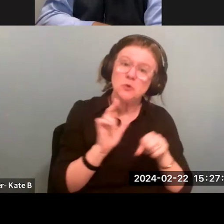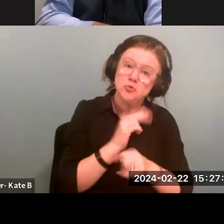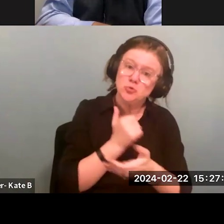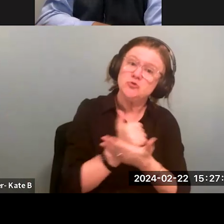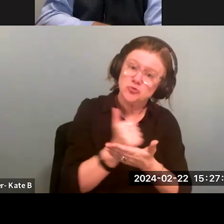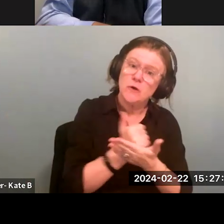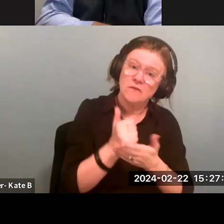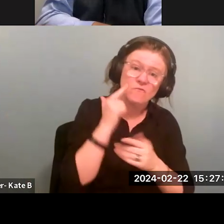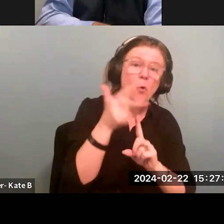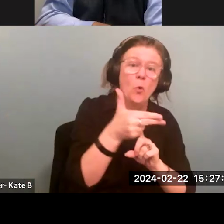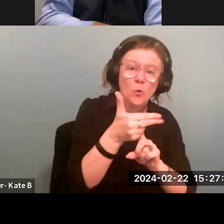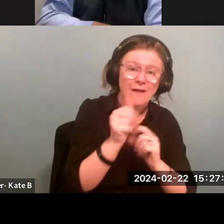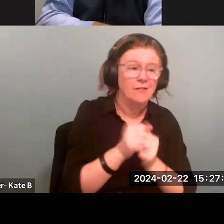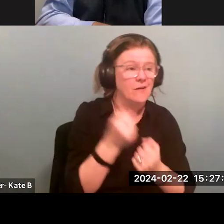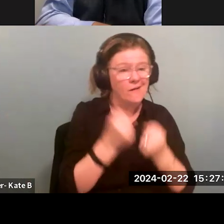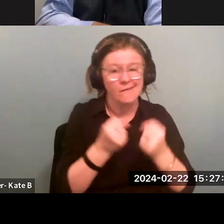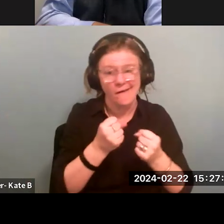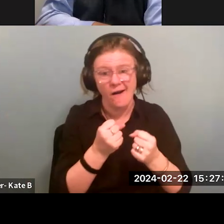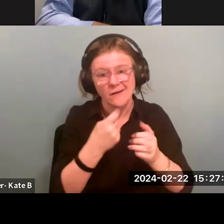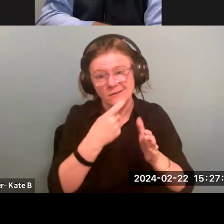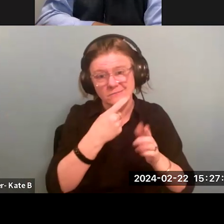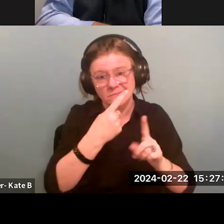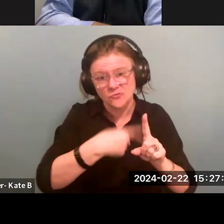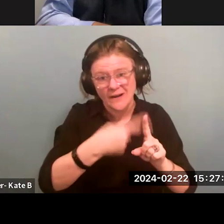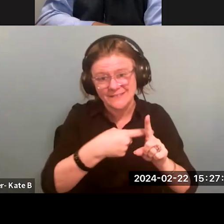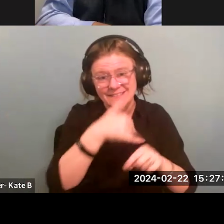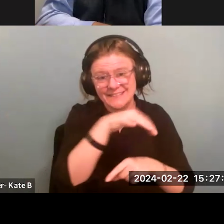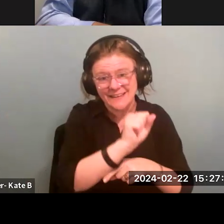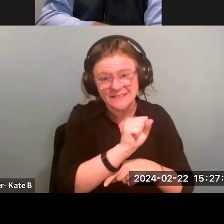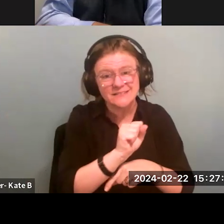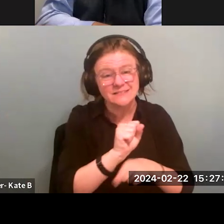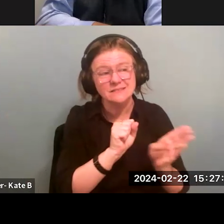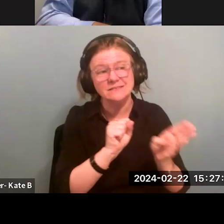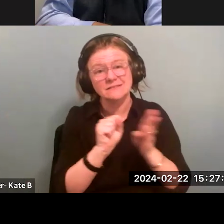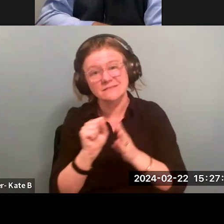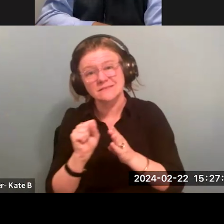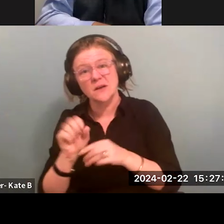go to a hotel or rent a car. But you have to rely on the fraud and prevention.